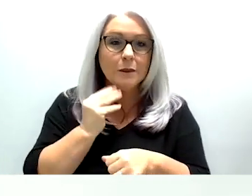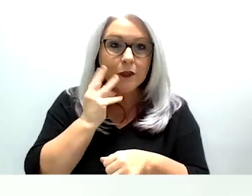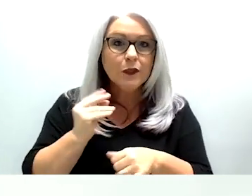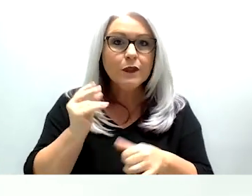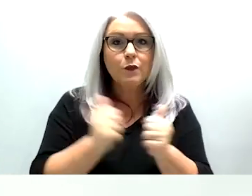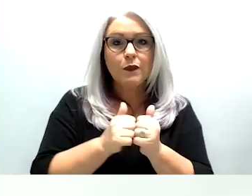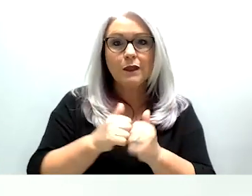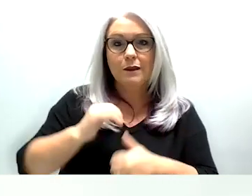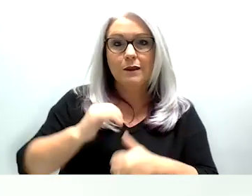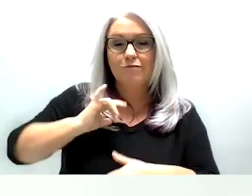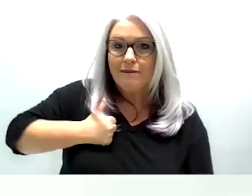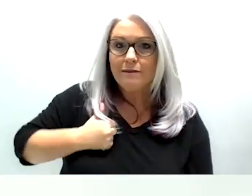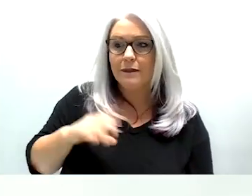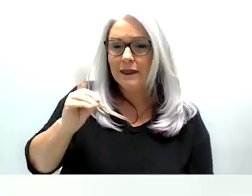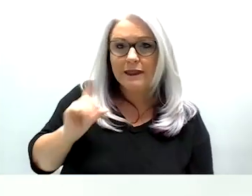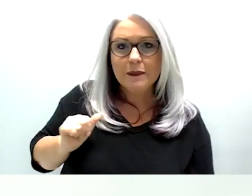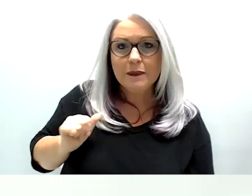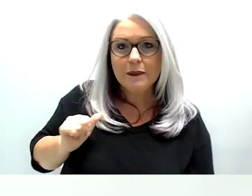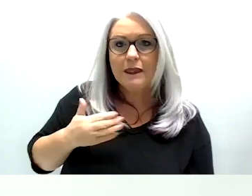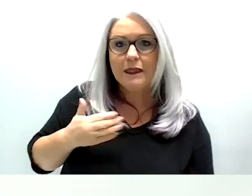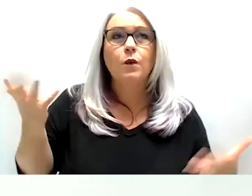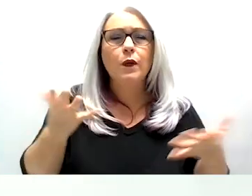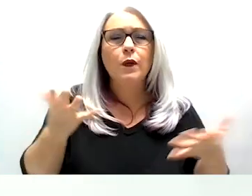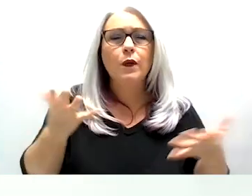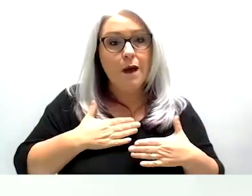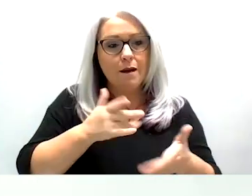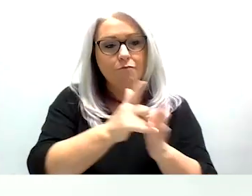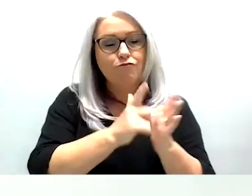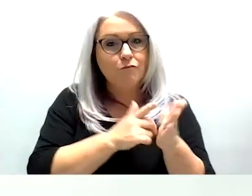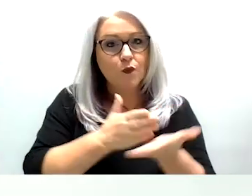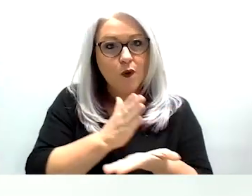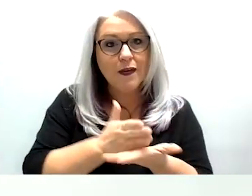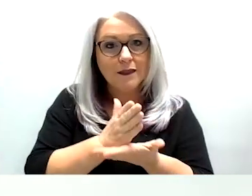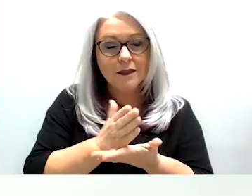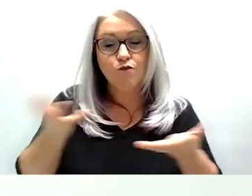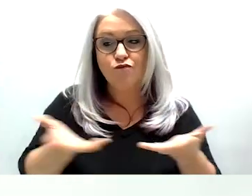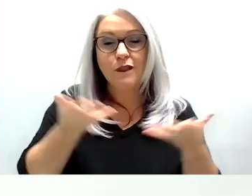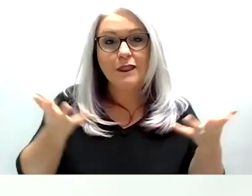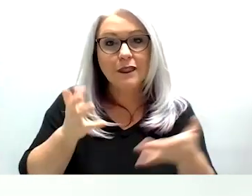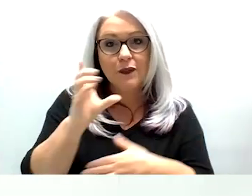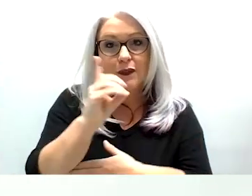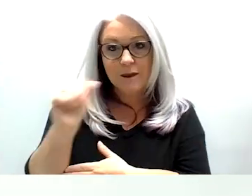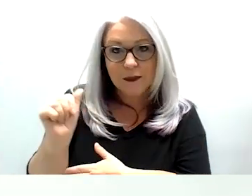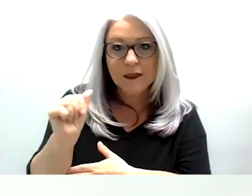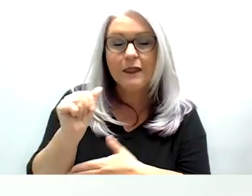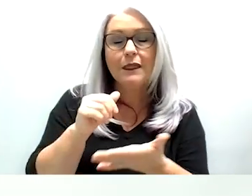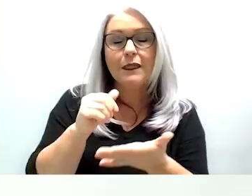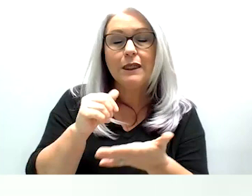wondering what that means for them from a legal perspective. And so here at Disability Rights New York not too long after the